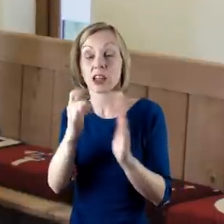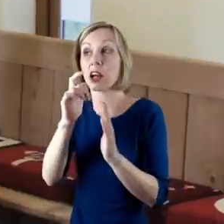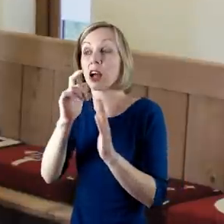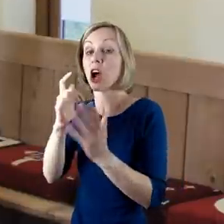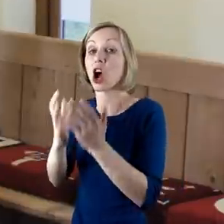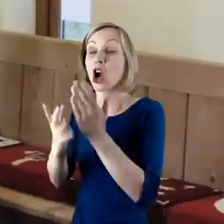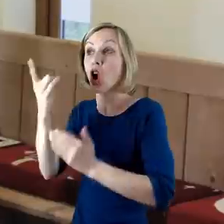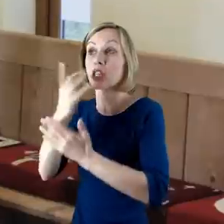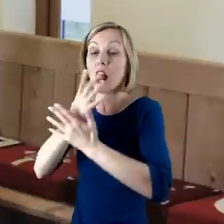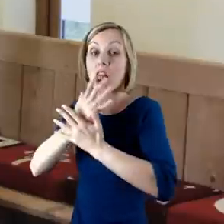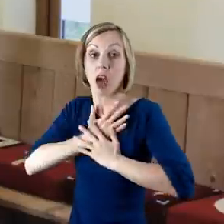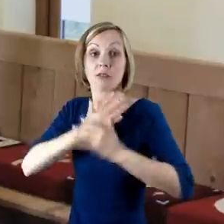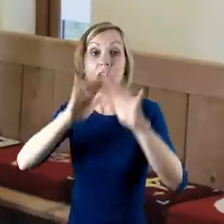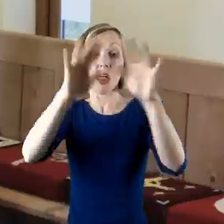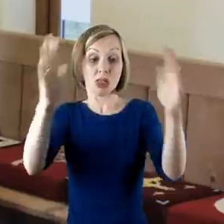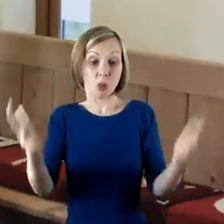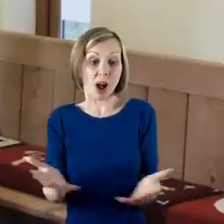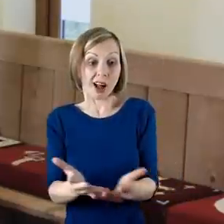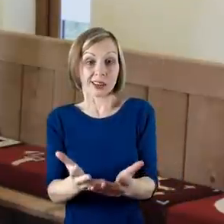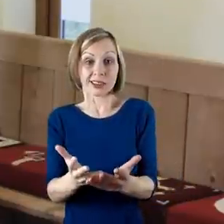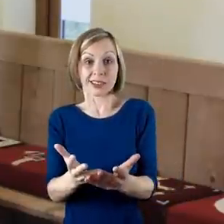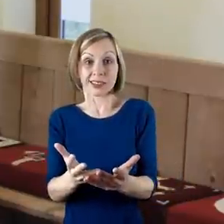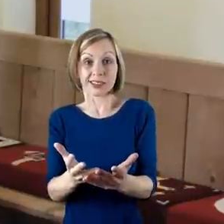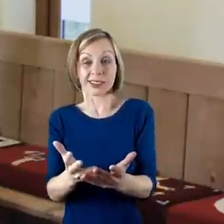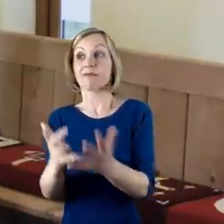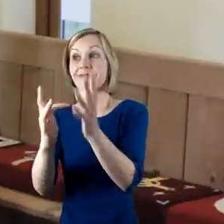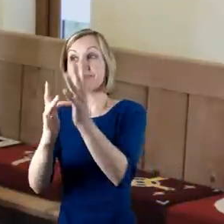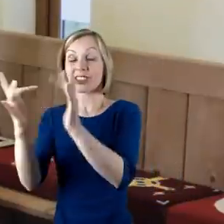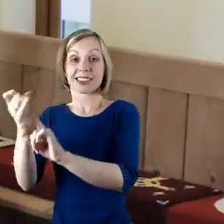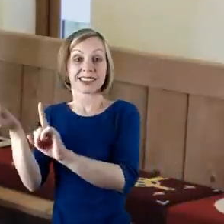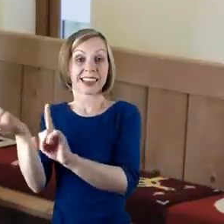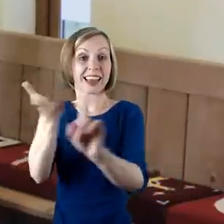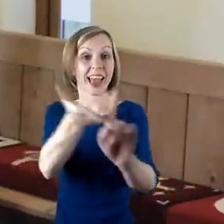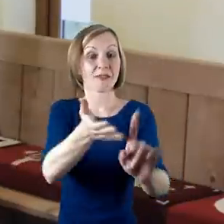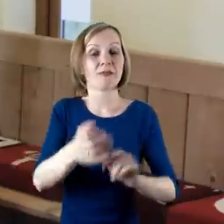God loved the world, not the church, not some of us,